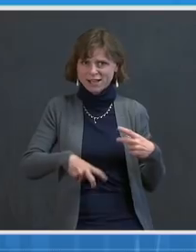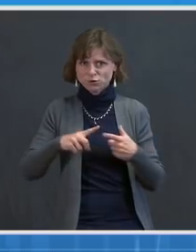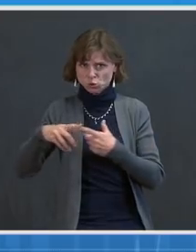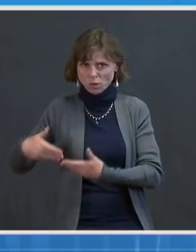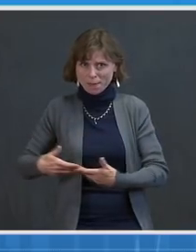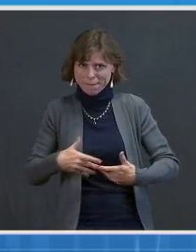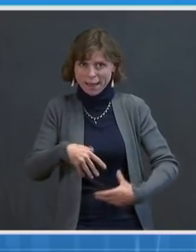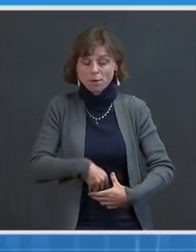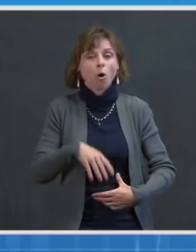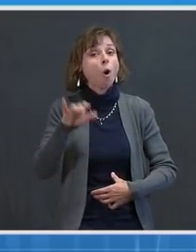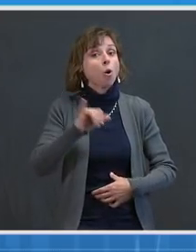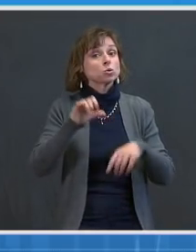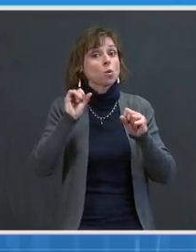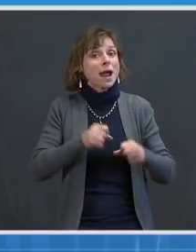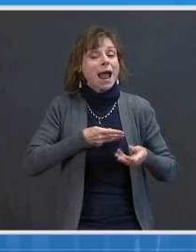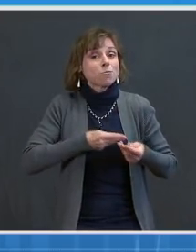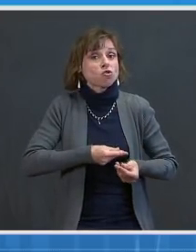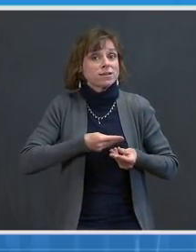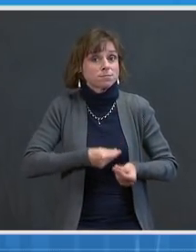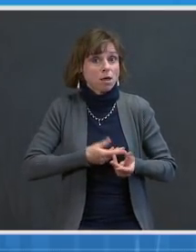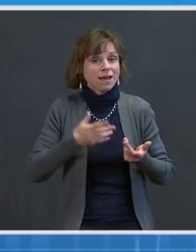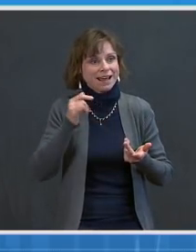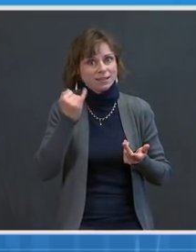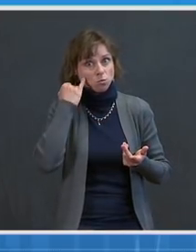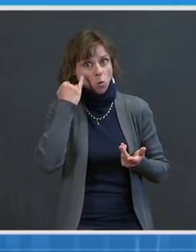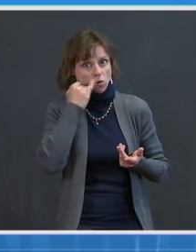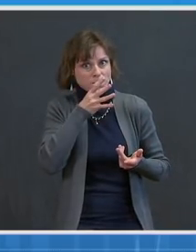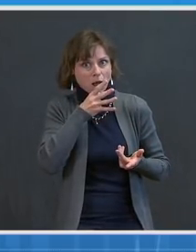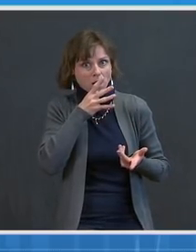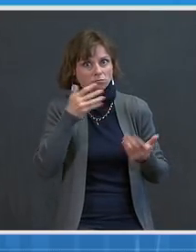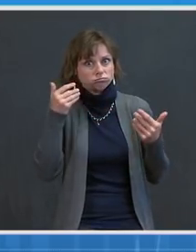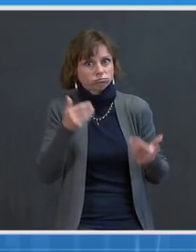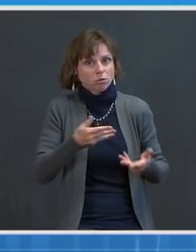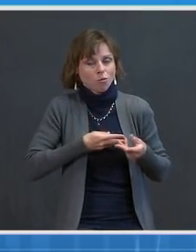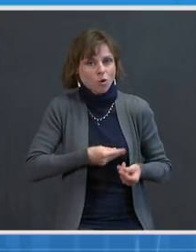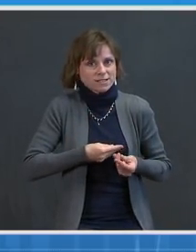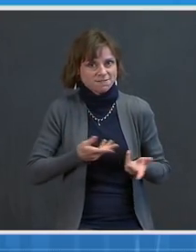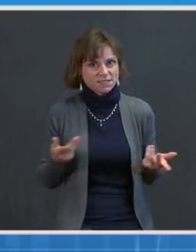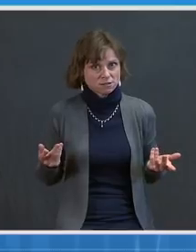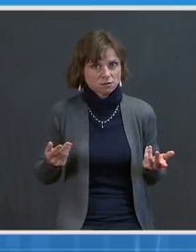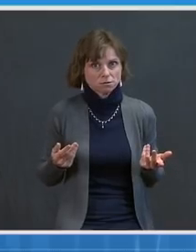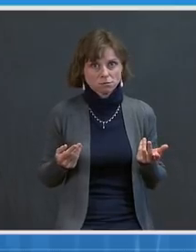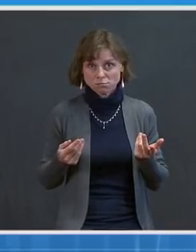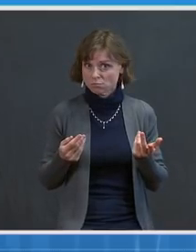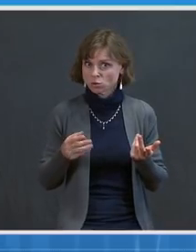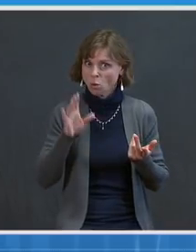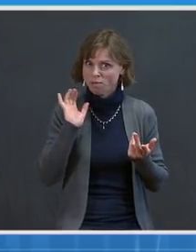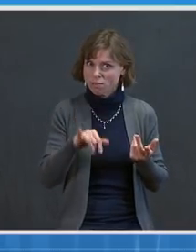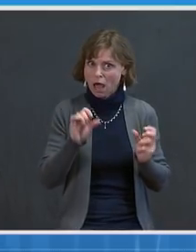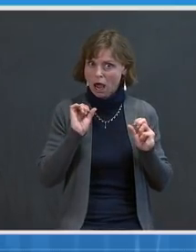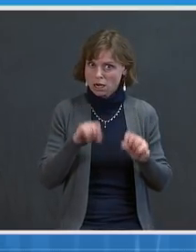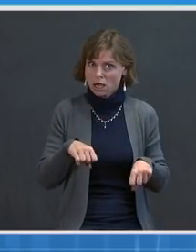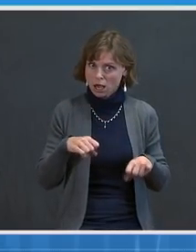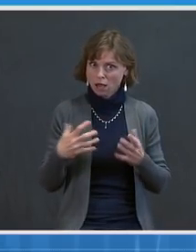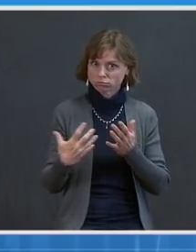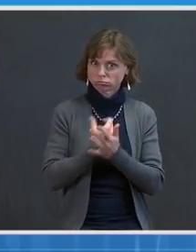if a mother decides that she wants to breastfeed. So that is a very good way where you can get protection of the mother during pregnancy